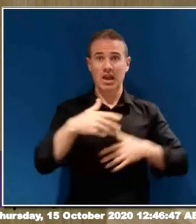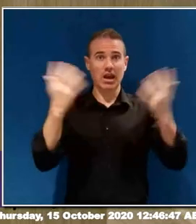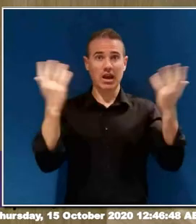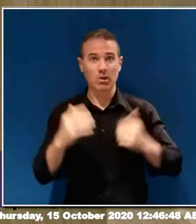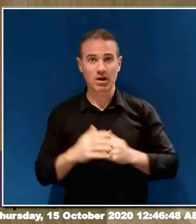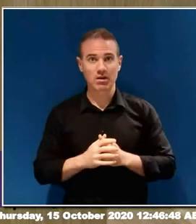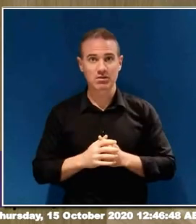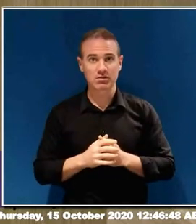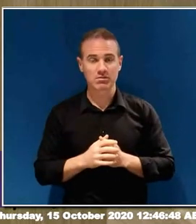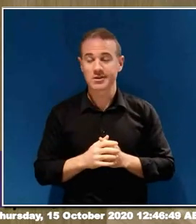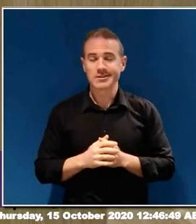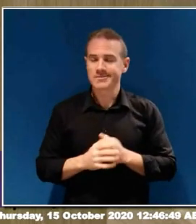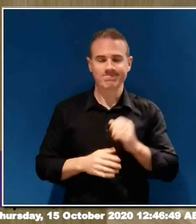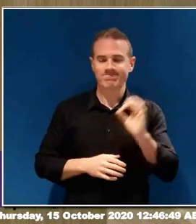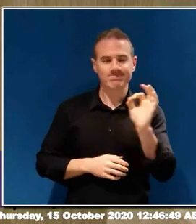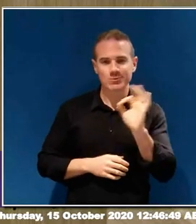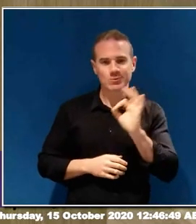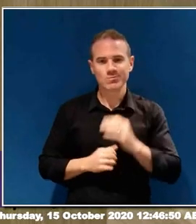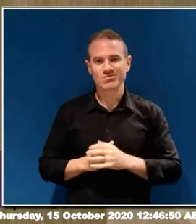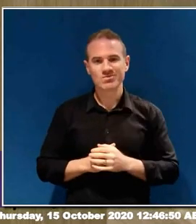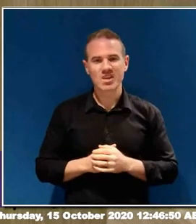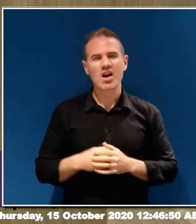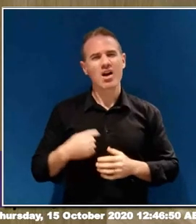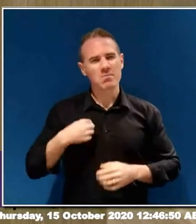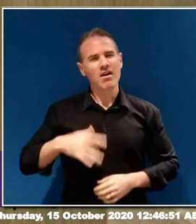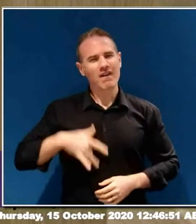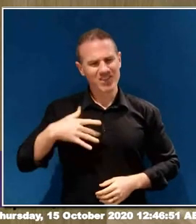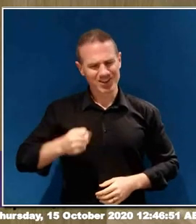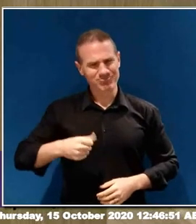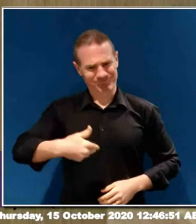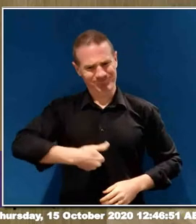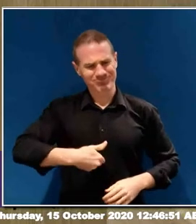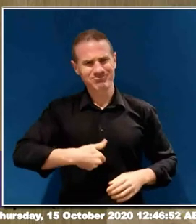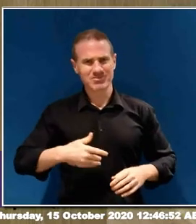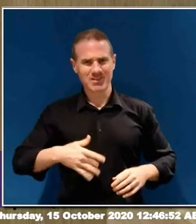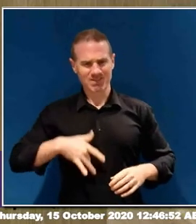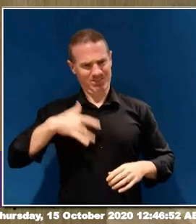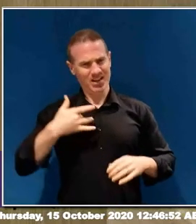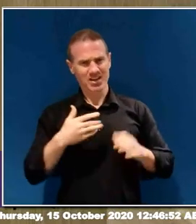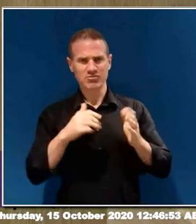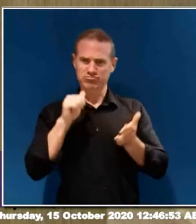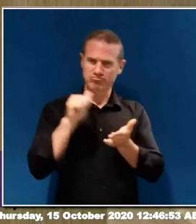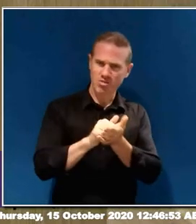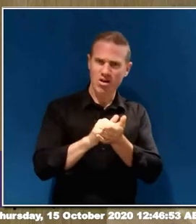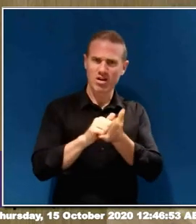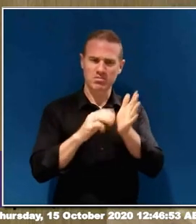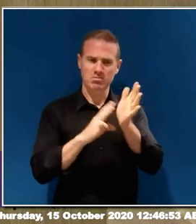I would call it a moral obligation -- No, but I'm talking about a - but not a formal Department requirement.